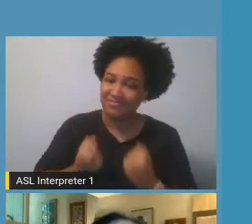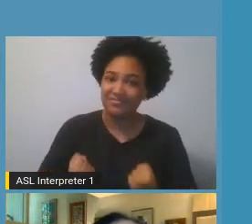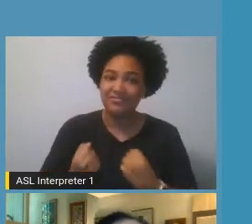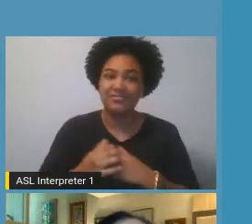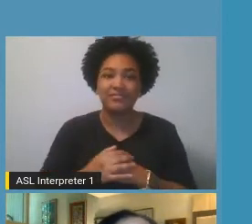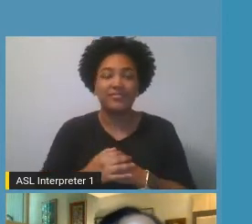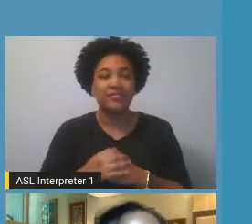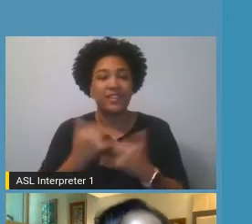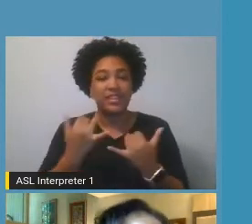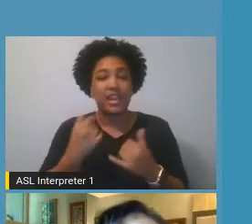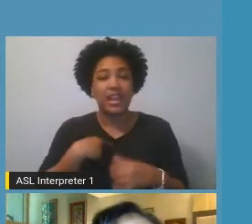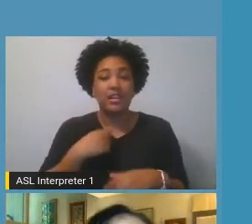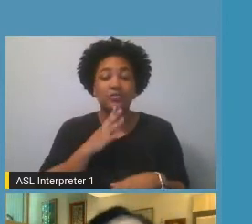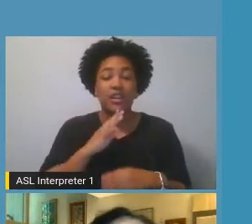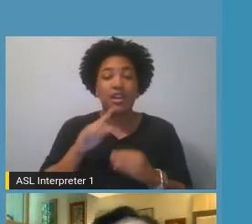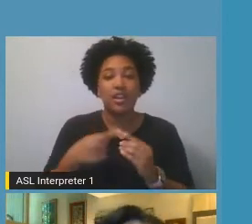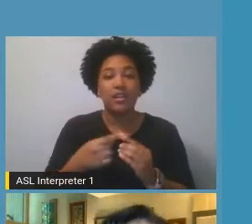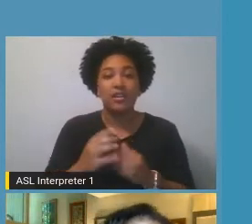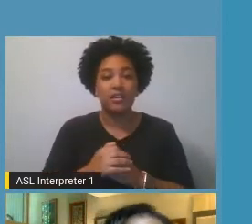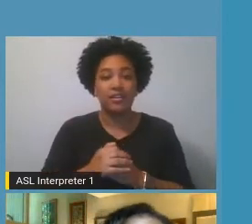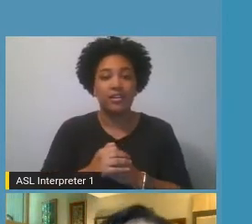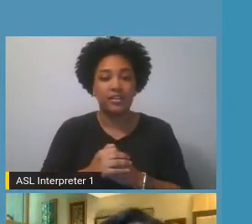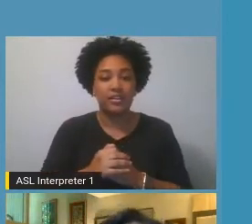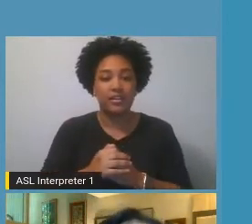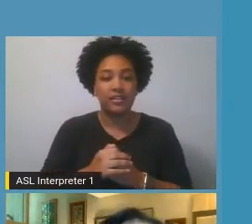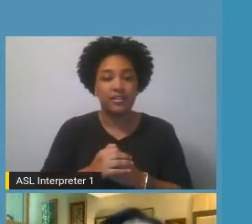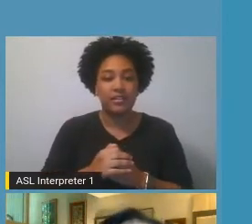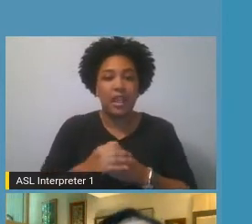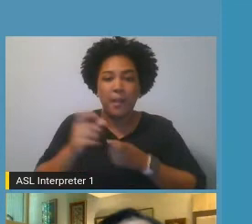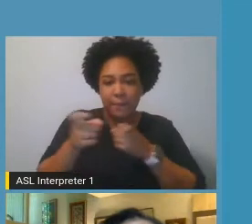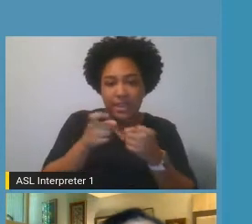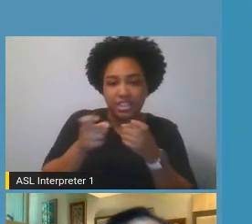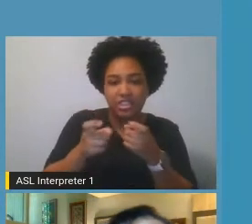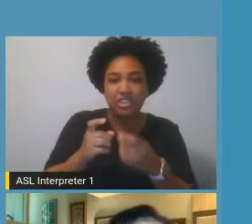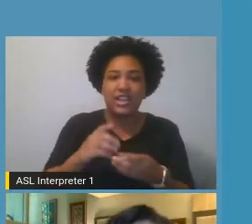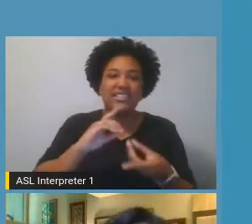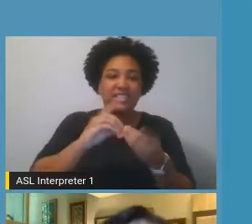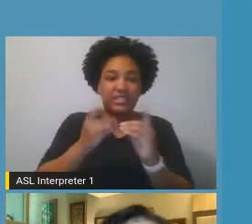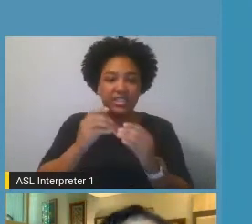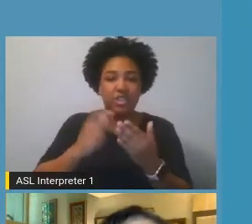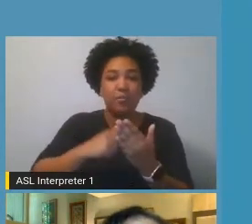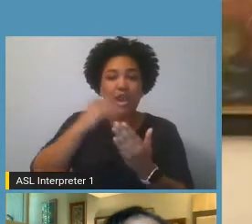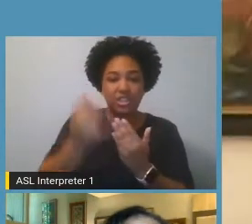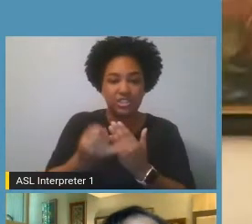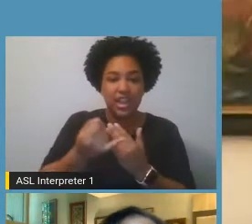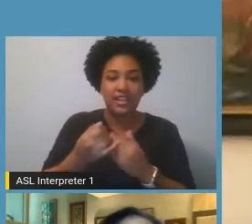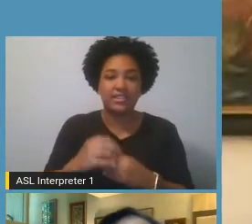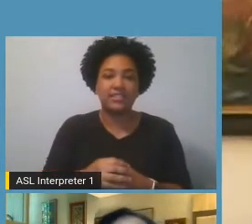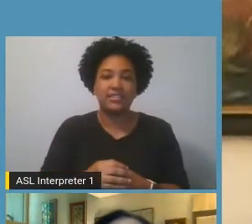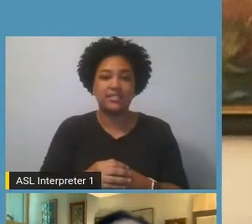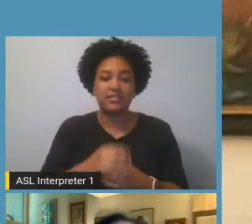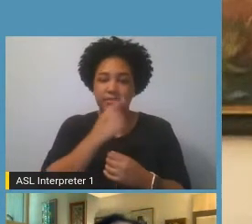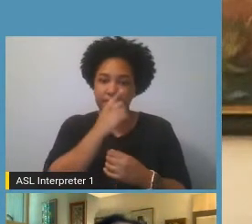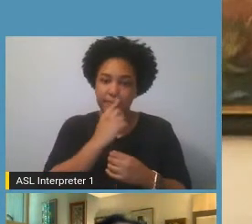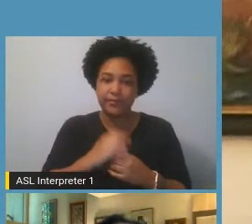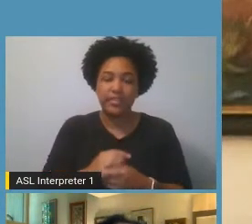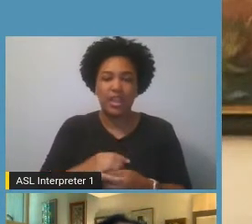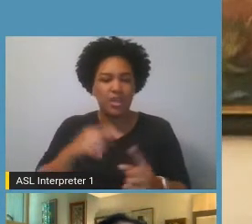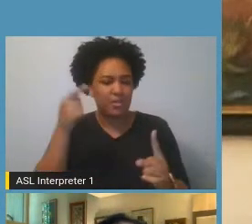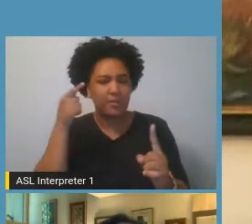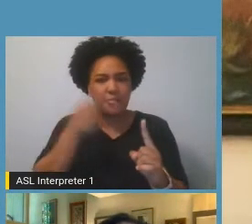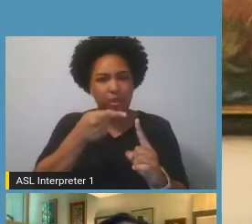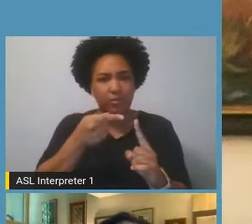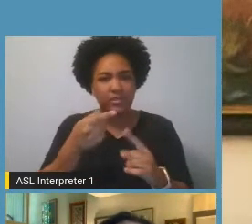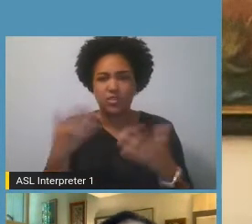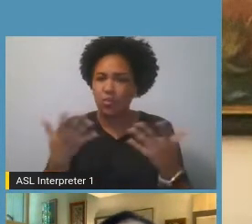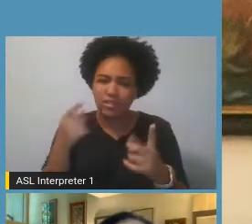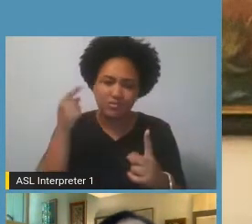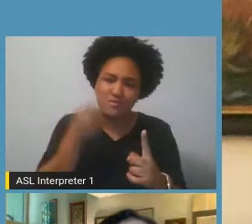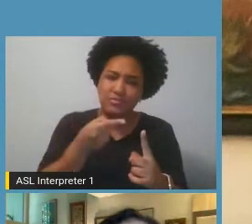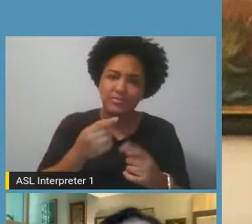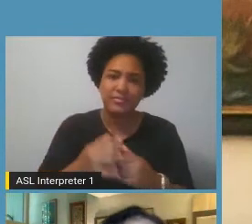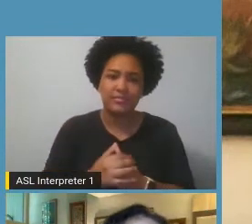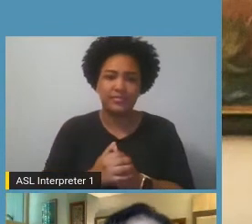about managing digitization projects, strategy and purpose. And talking about the why, my personal